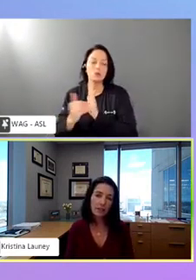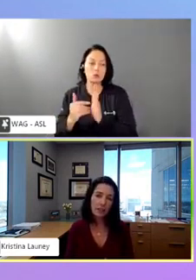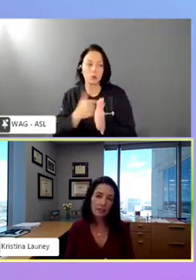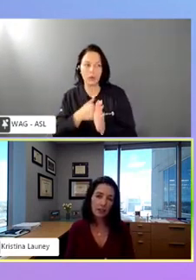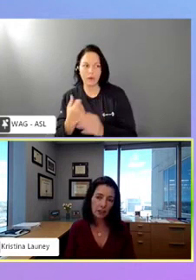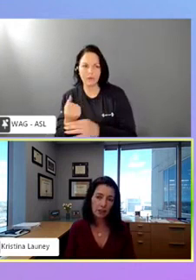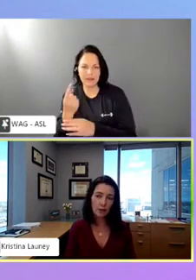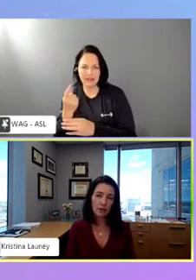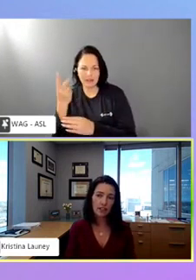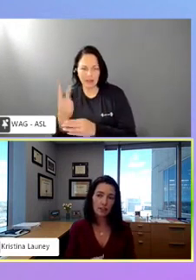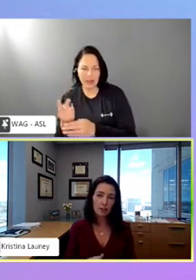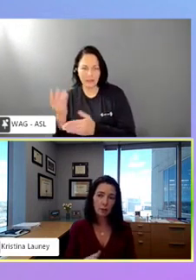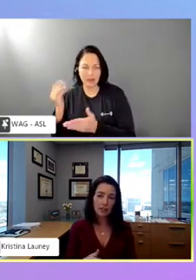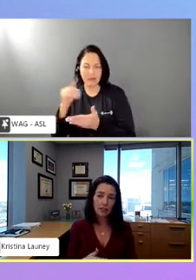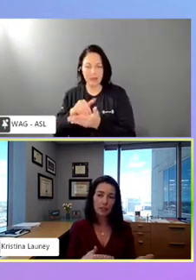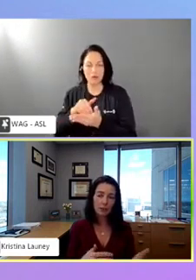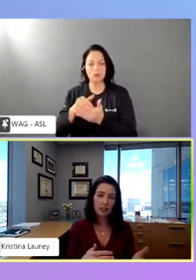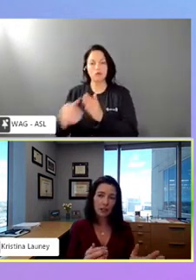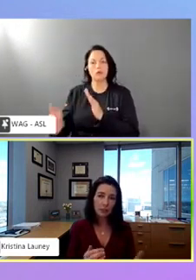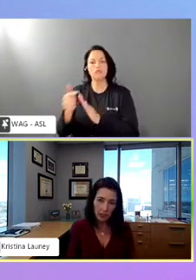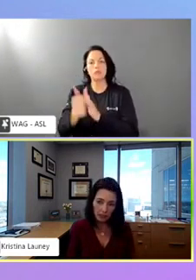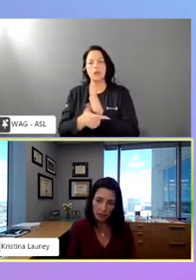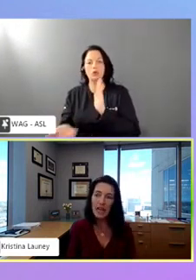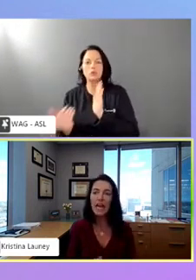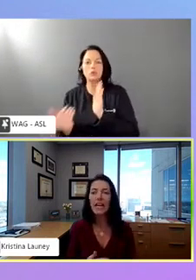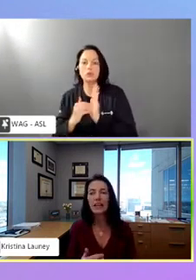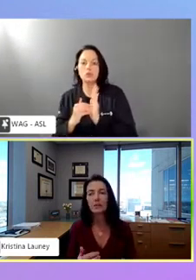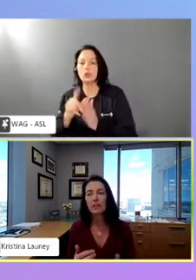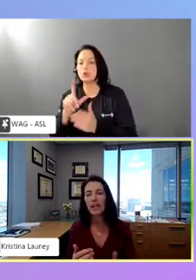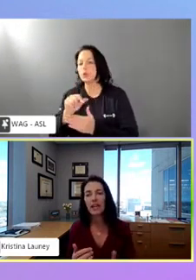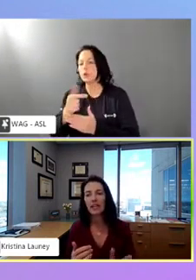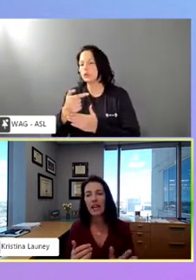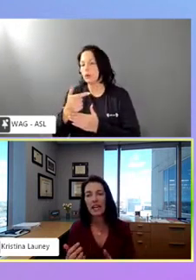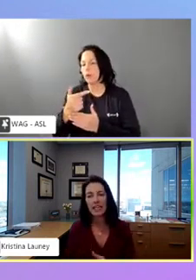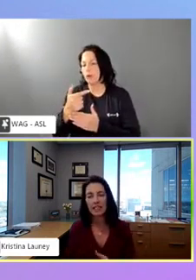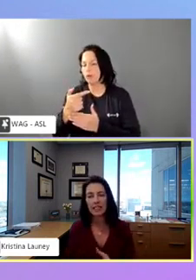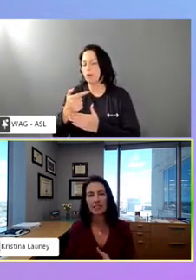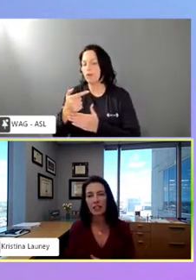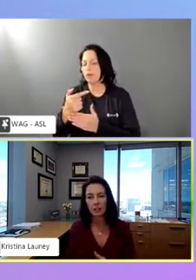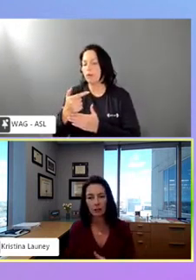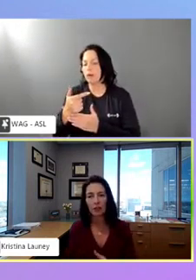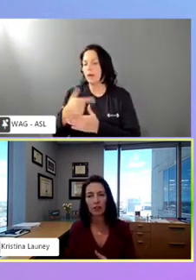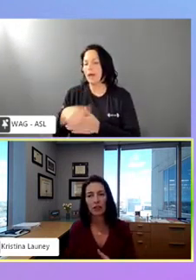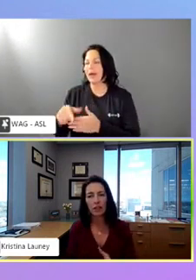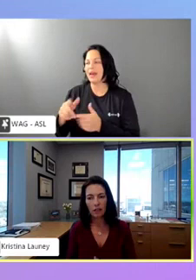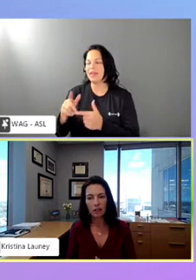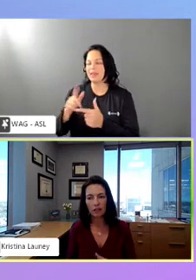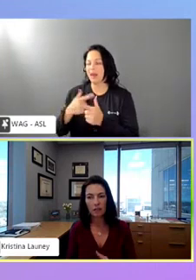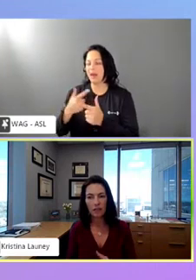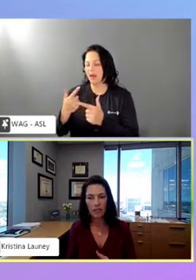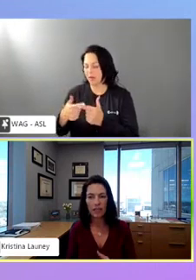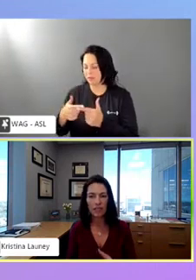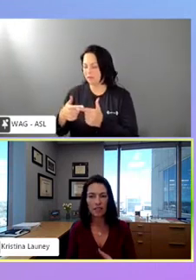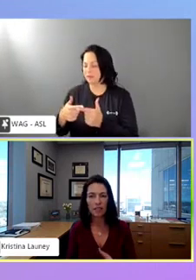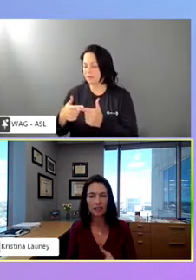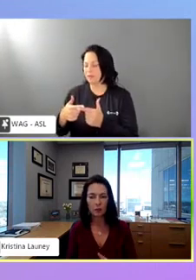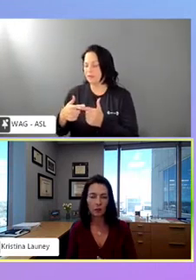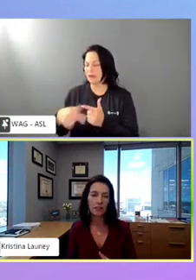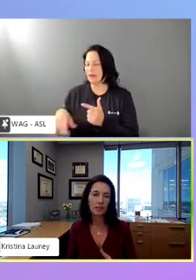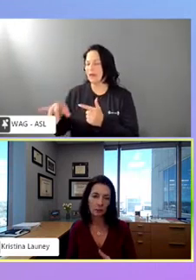on that, and it is a lot harder to collect data on state court lawsuits and federal court lawsuits. So we have 11 and a half thousand